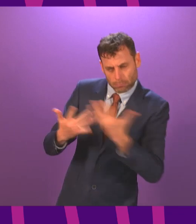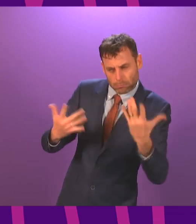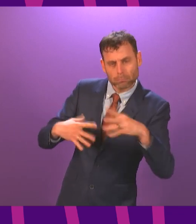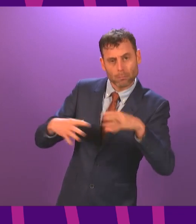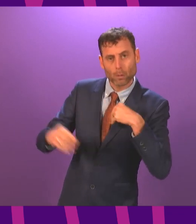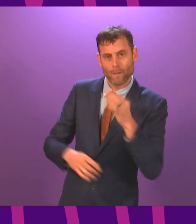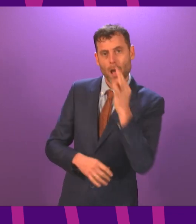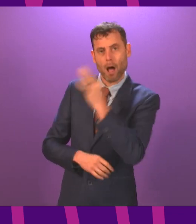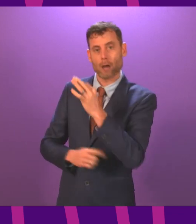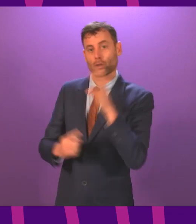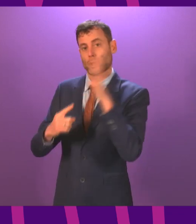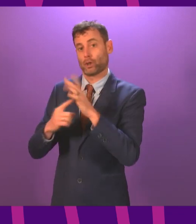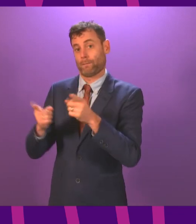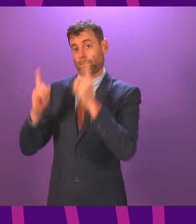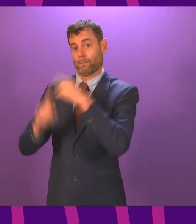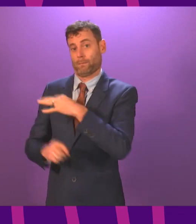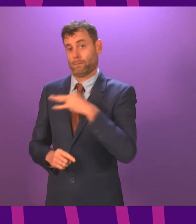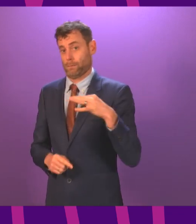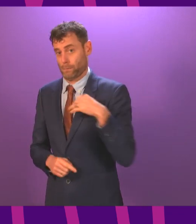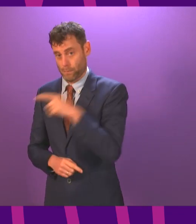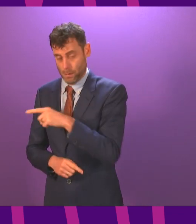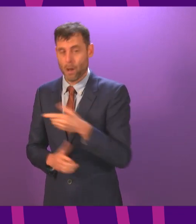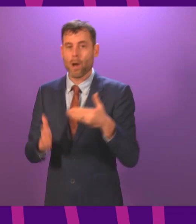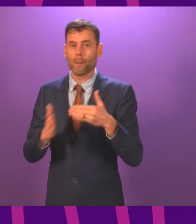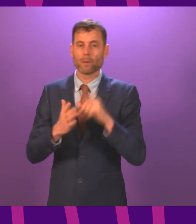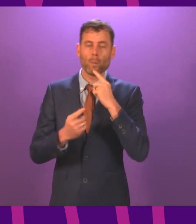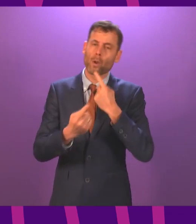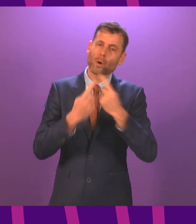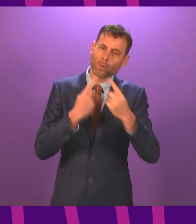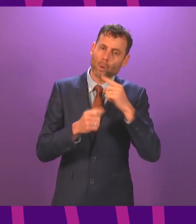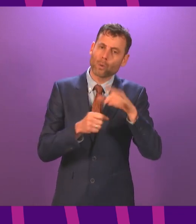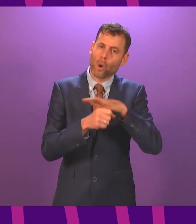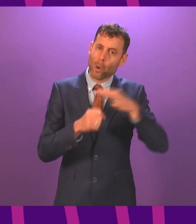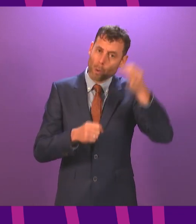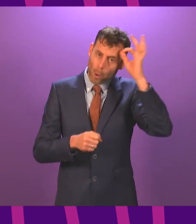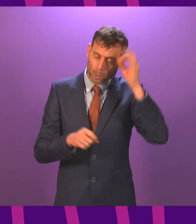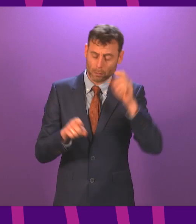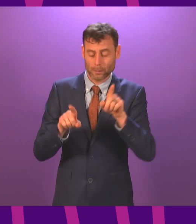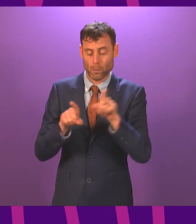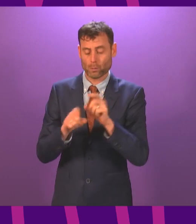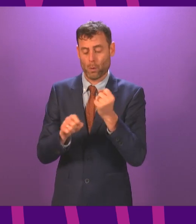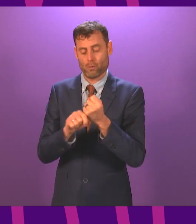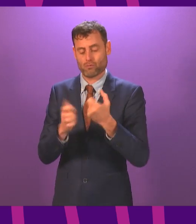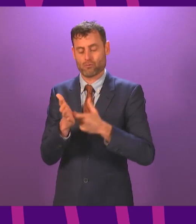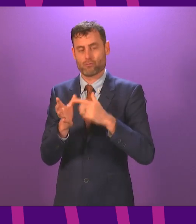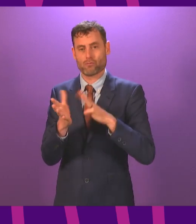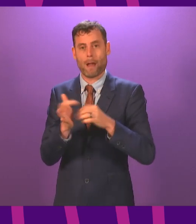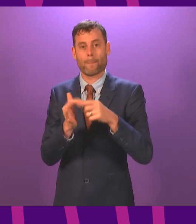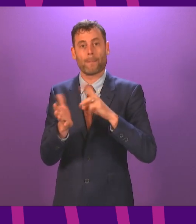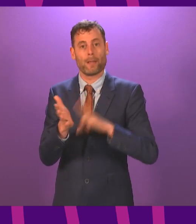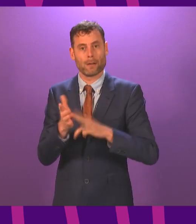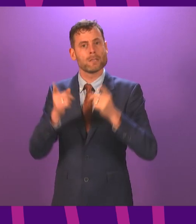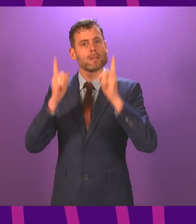management team and then discussed with both local authorities and the NHS Grampian director of public health.